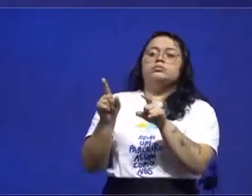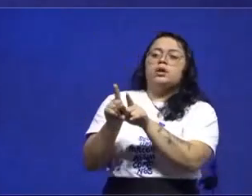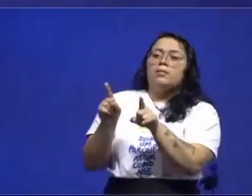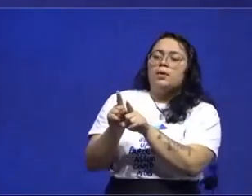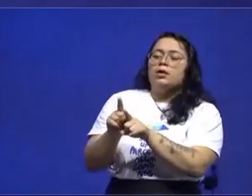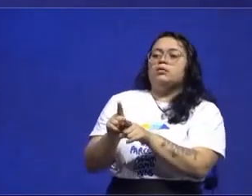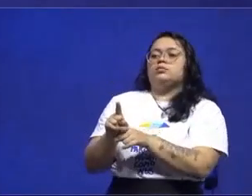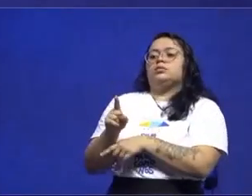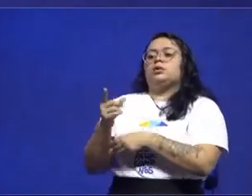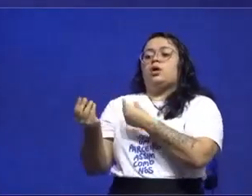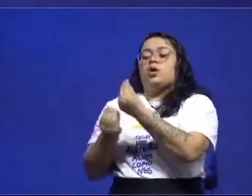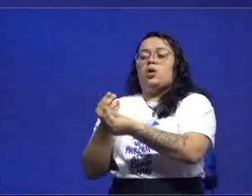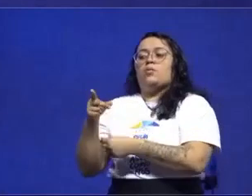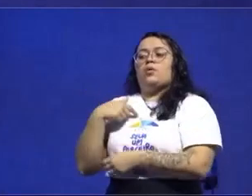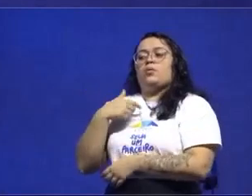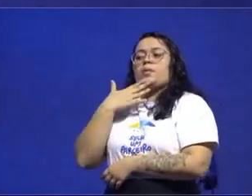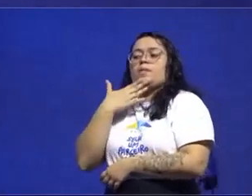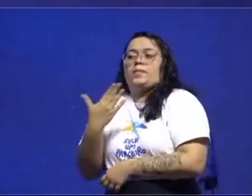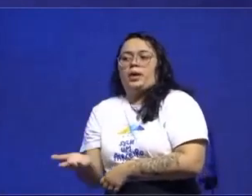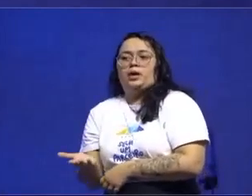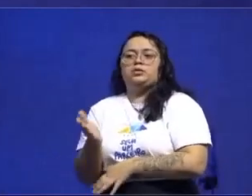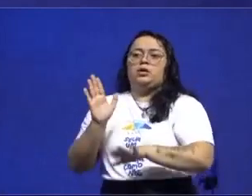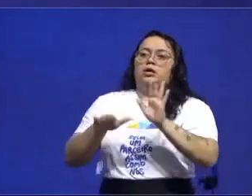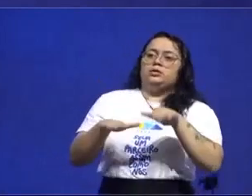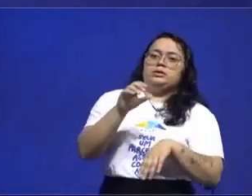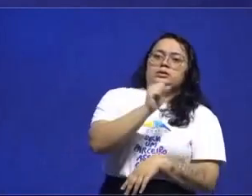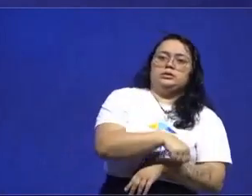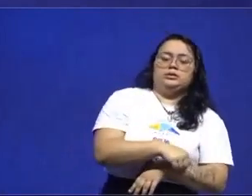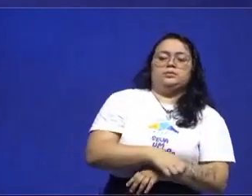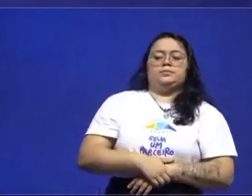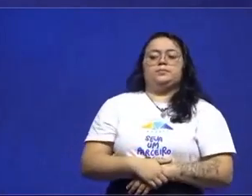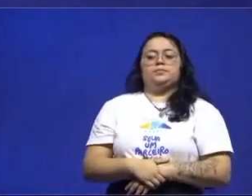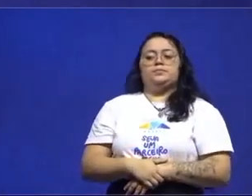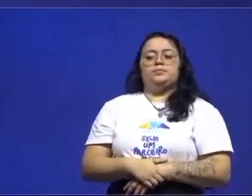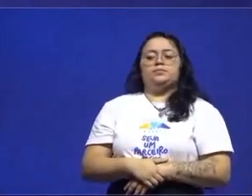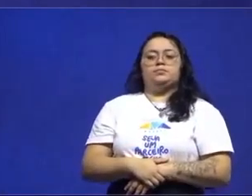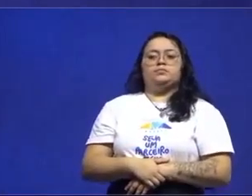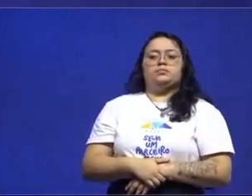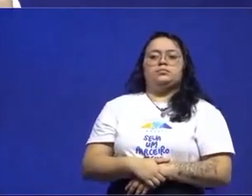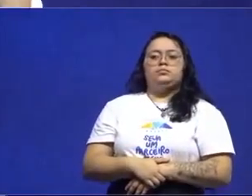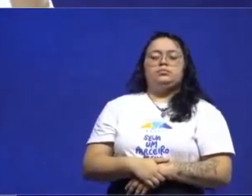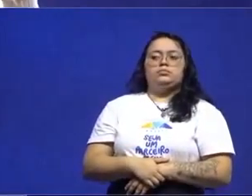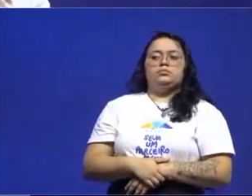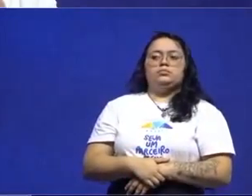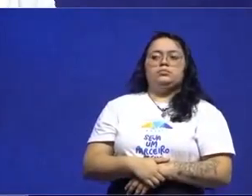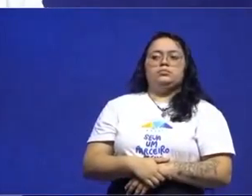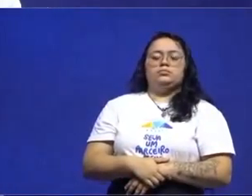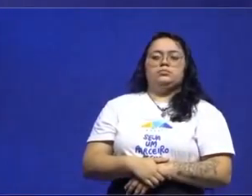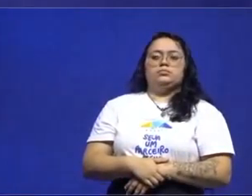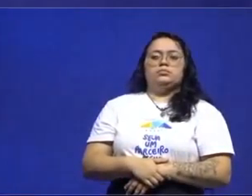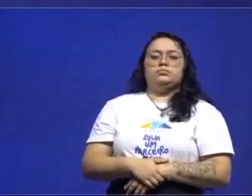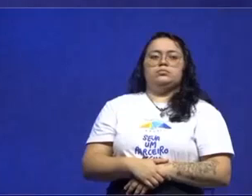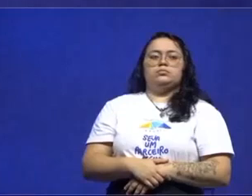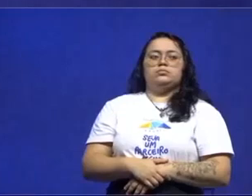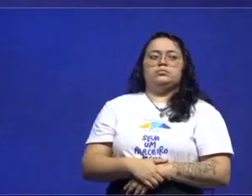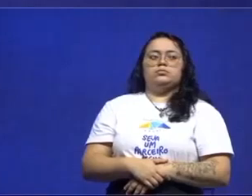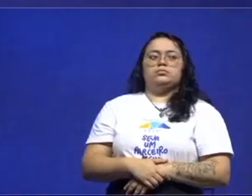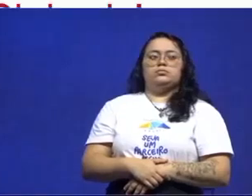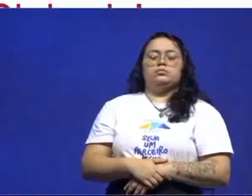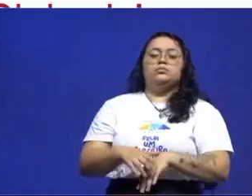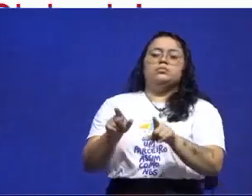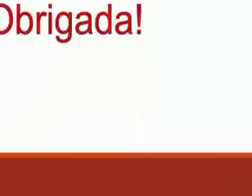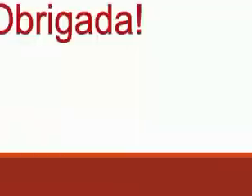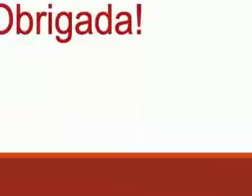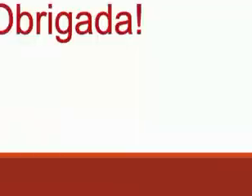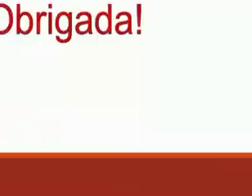do not ask for it, it can pass and after talking a lot about many different things that